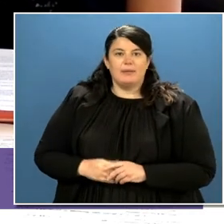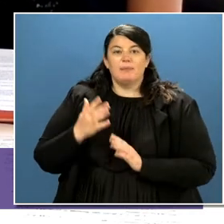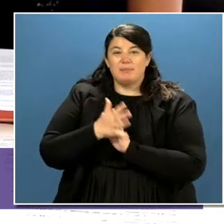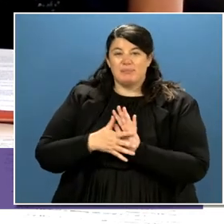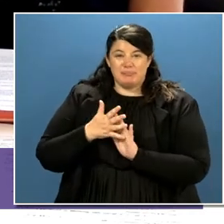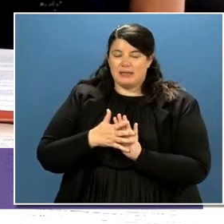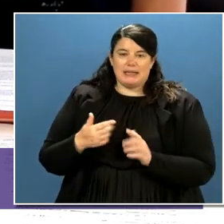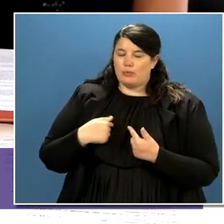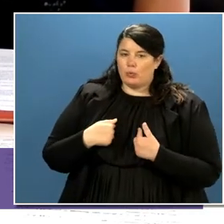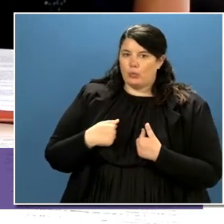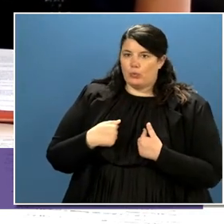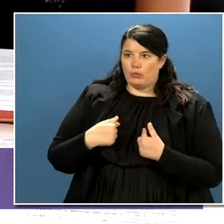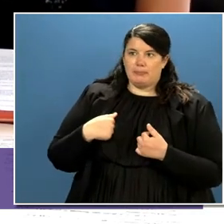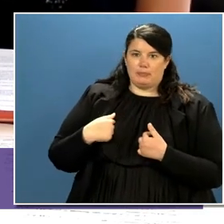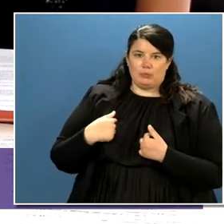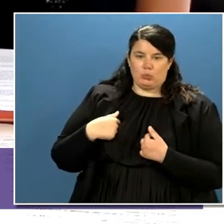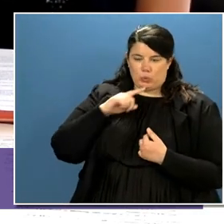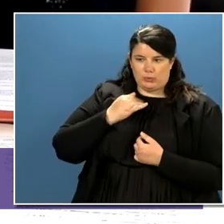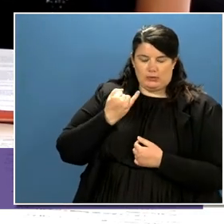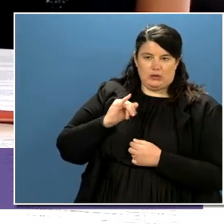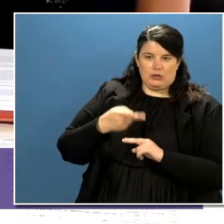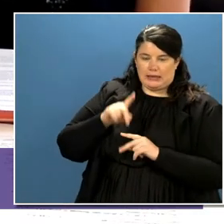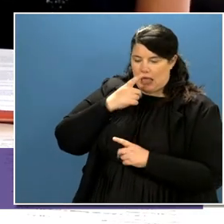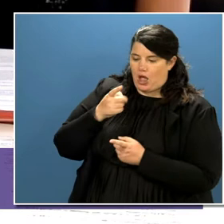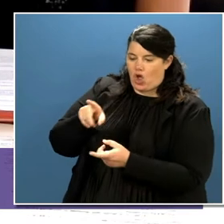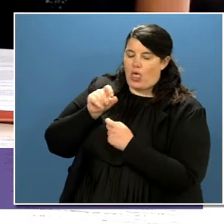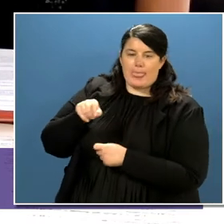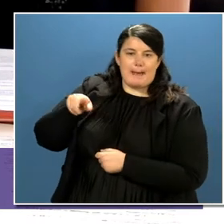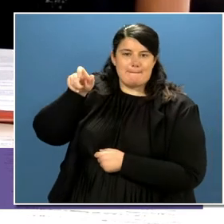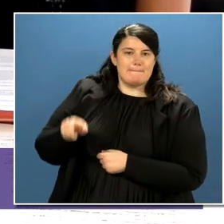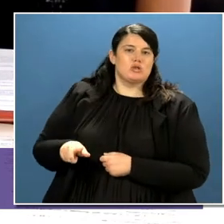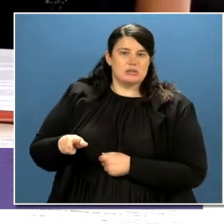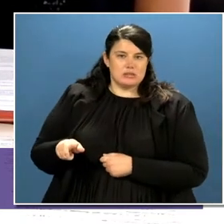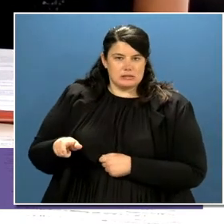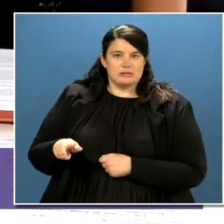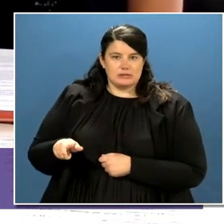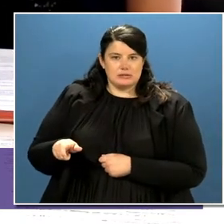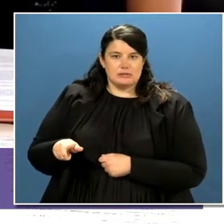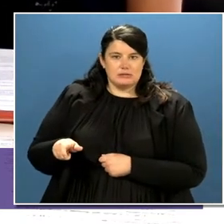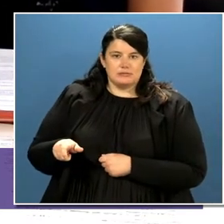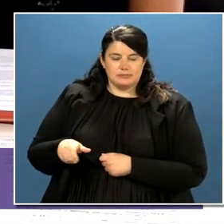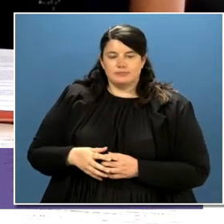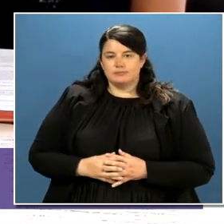inappropriate for them to actually employ them into that role,